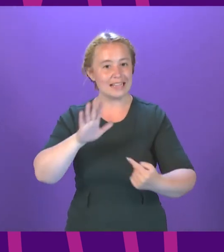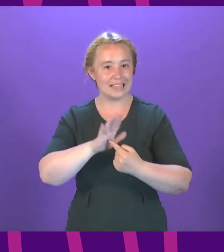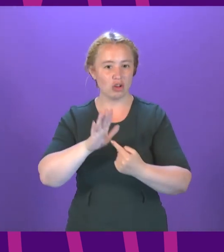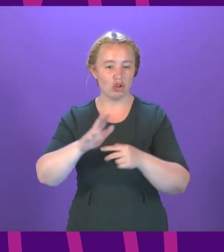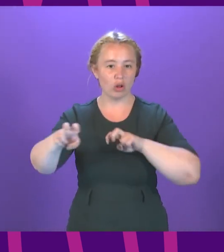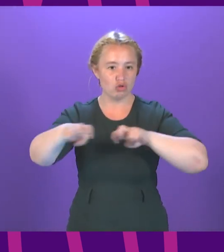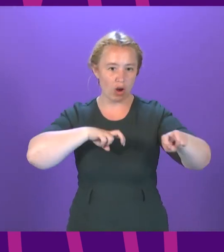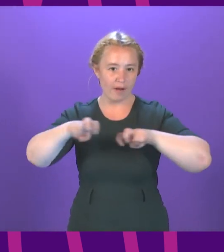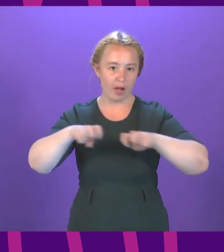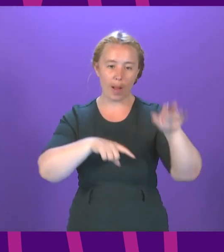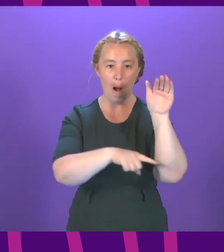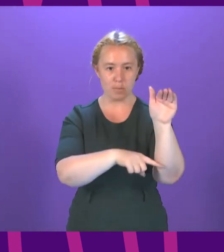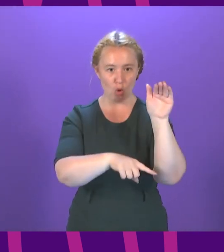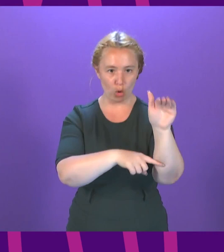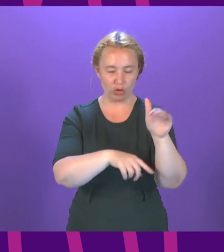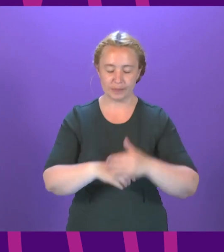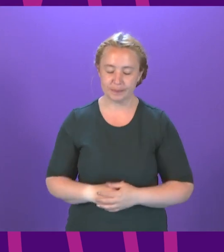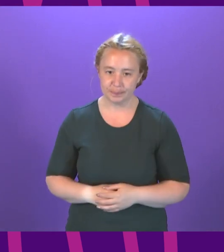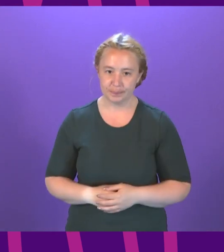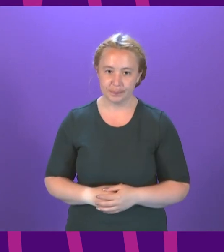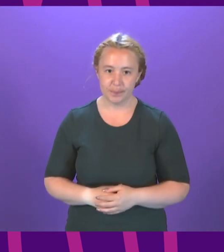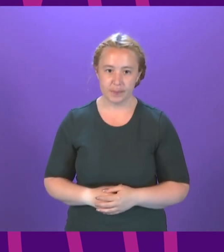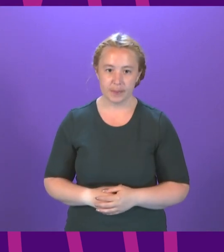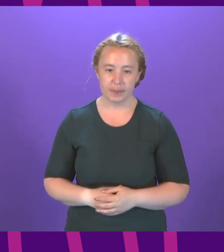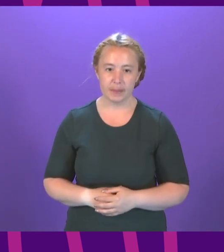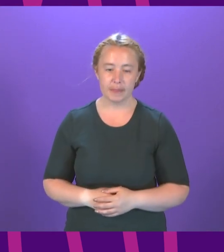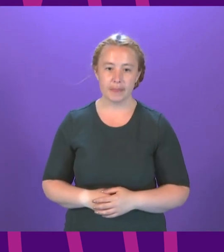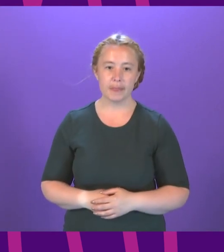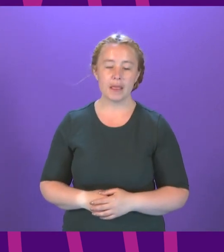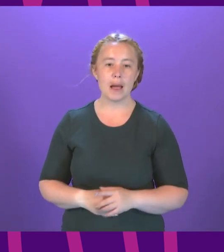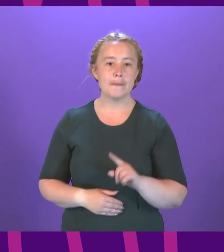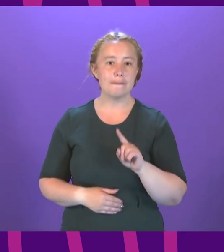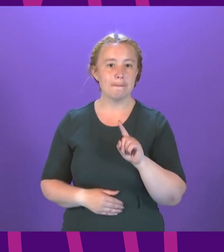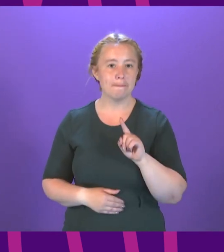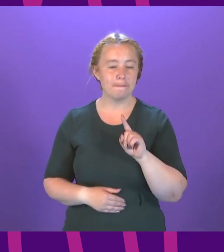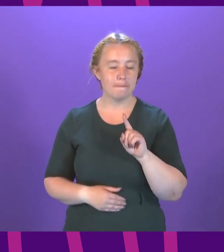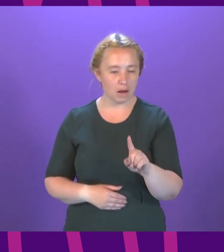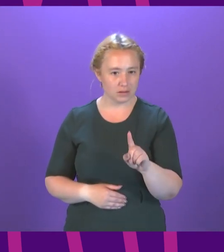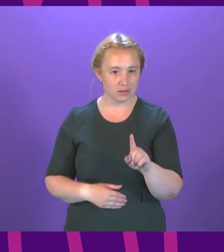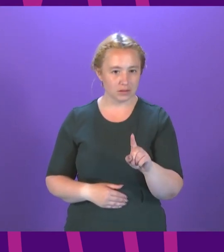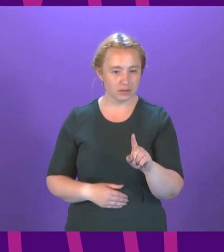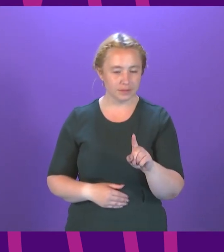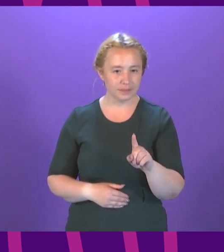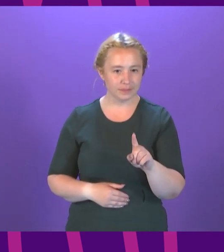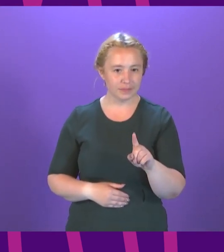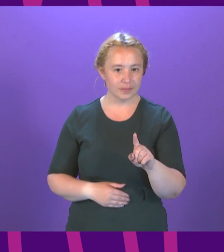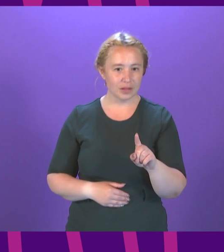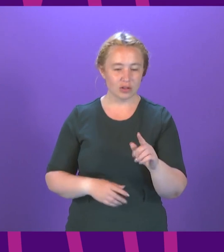but the problem is not just that there is not a differentiated approach to what overseas travel